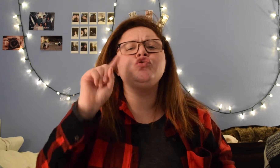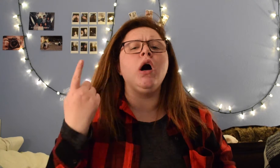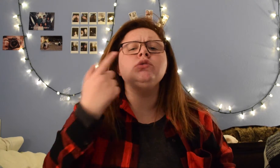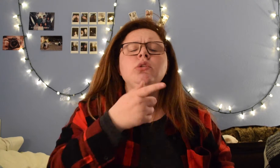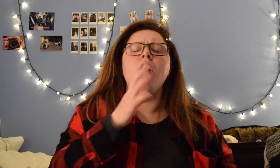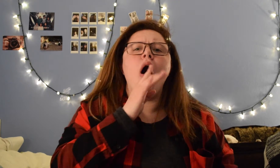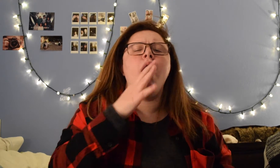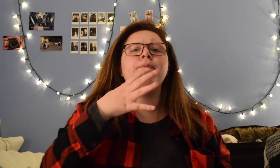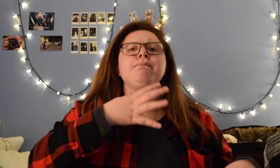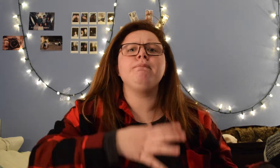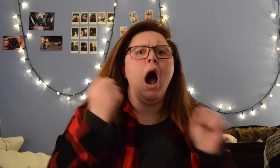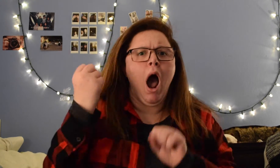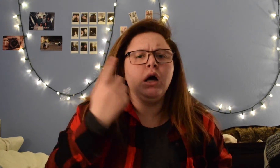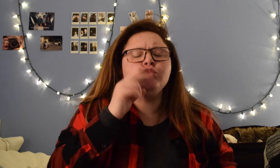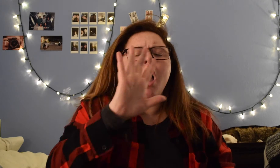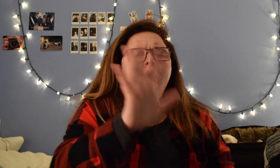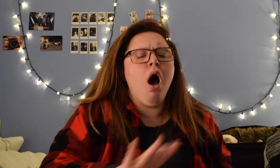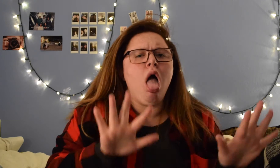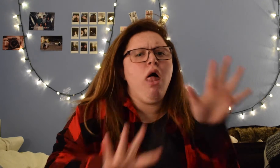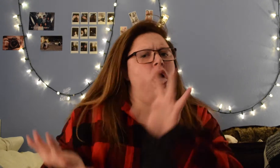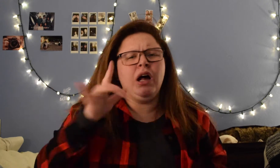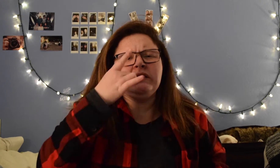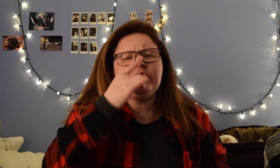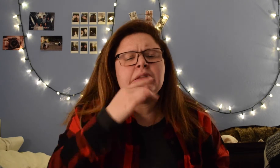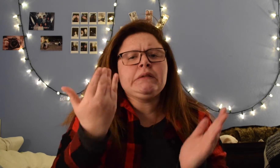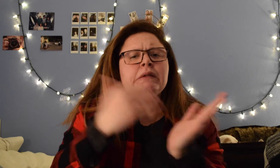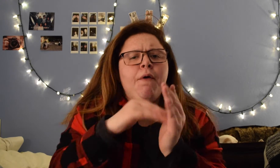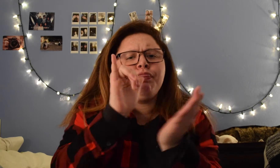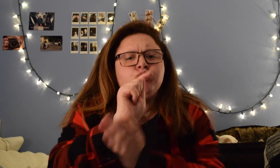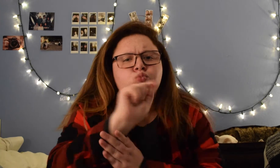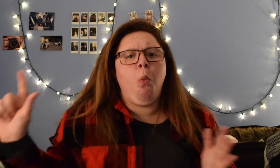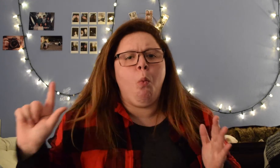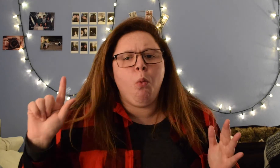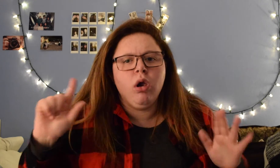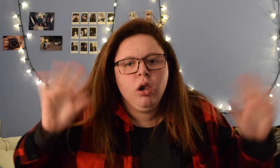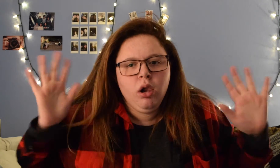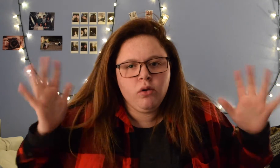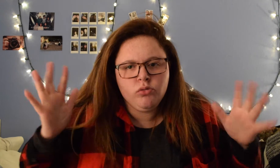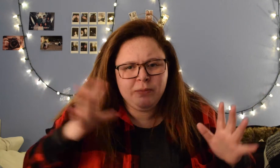It's just that you were talking too fast for her and she got confused. She only asked for you to repeat again, that's all!